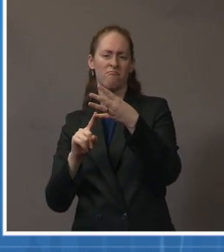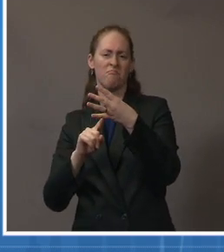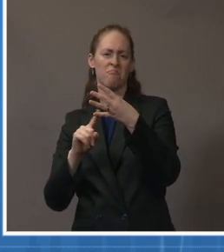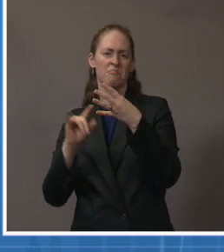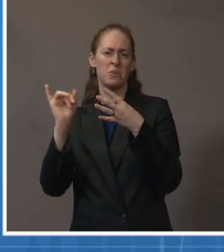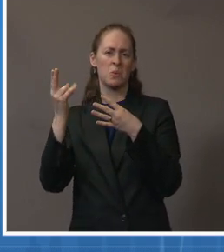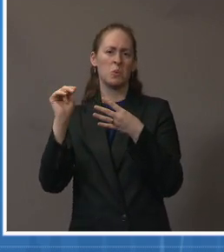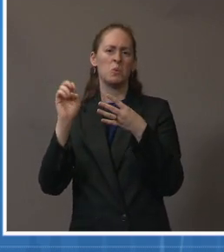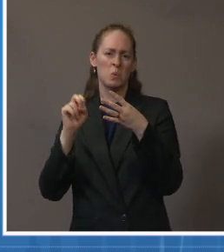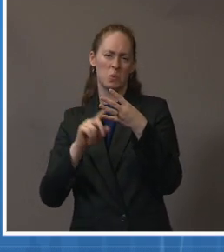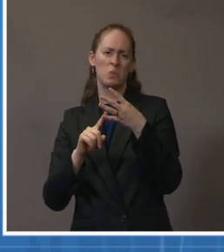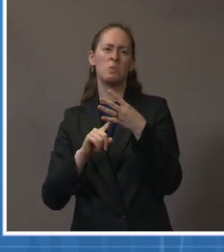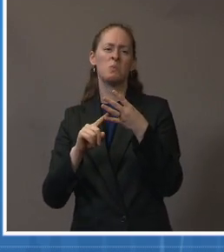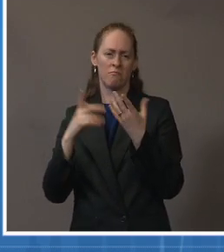of 80 million doses by the end of June.